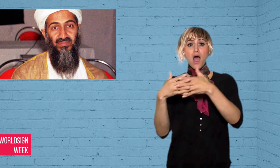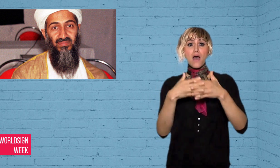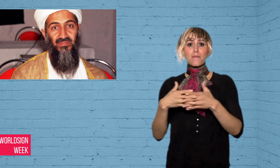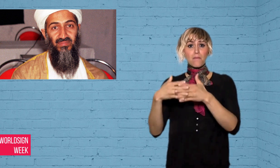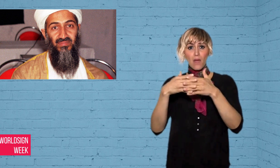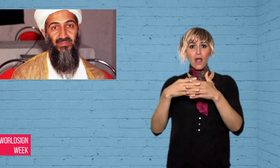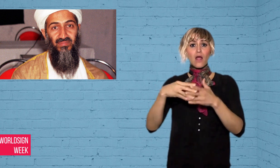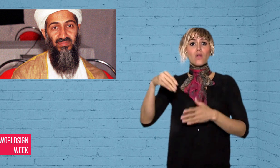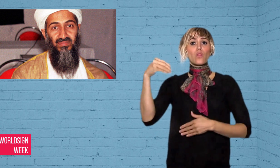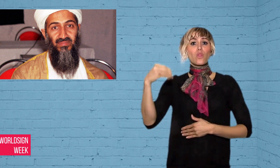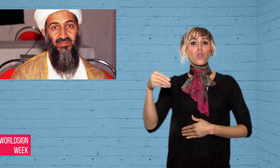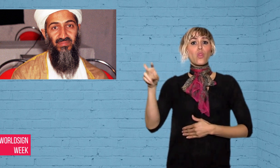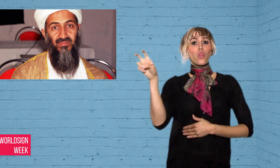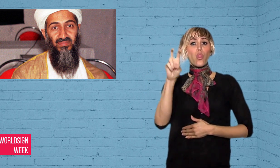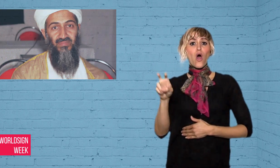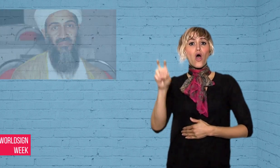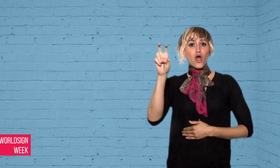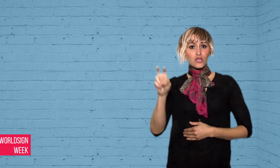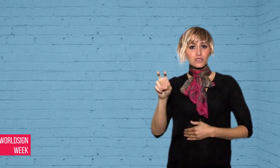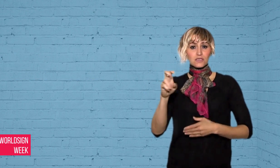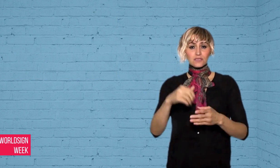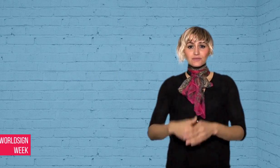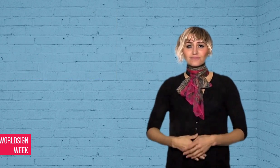trillion USD.